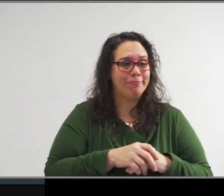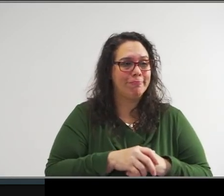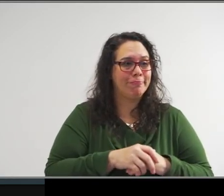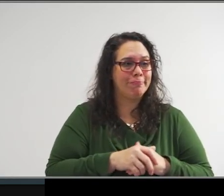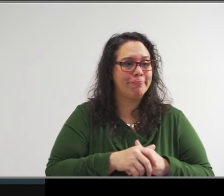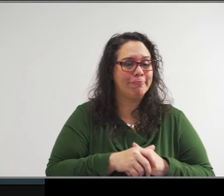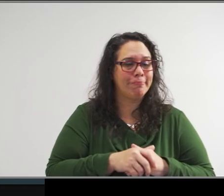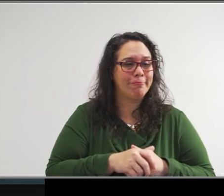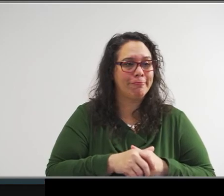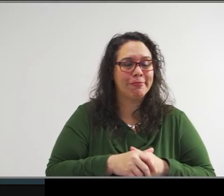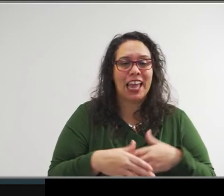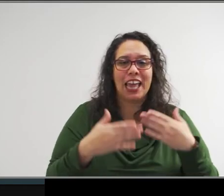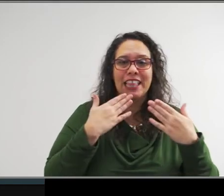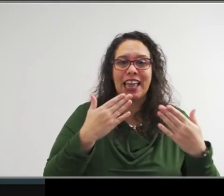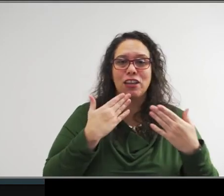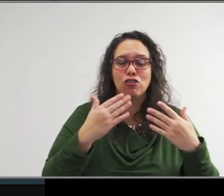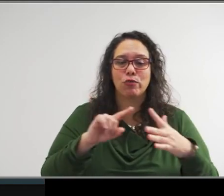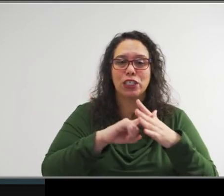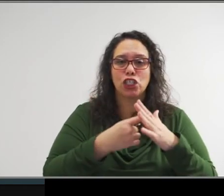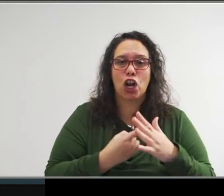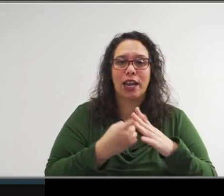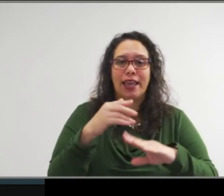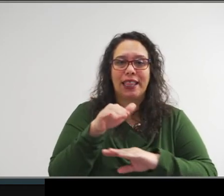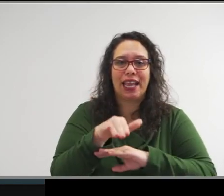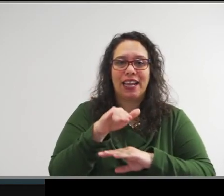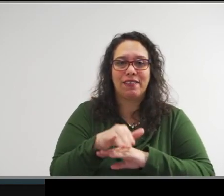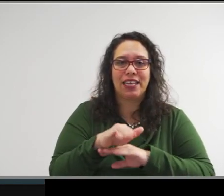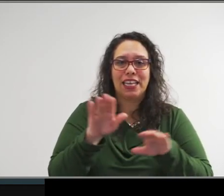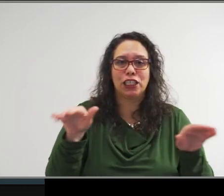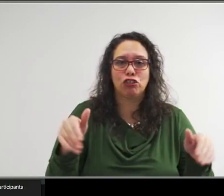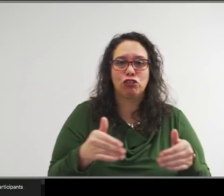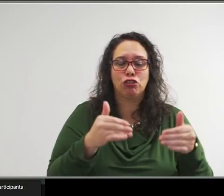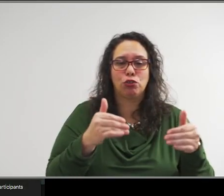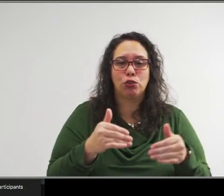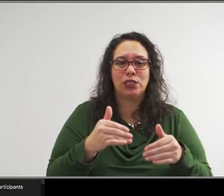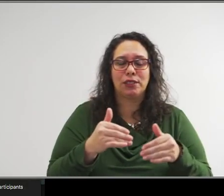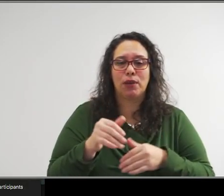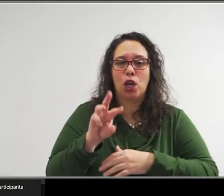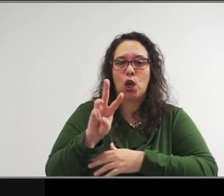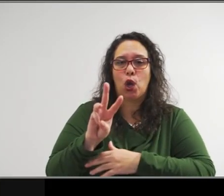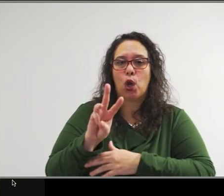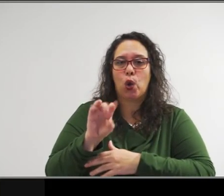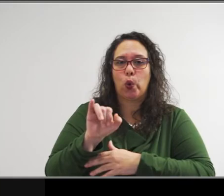So we started the evening introducing Wisdom Holland from Lakewood High School.